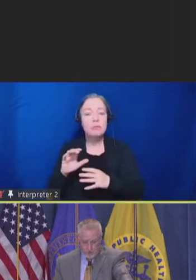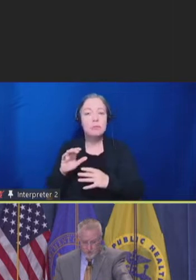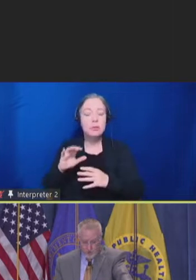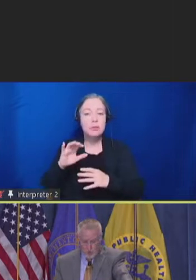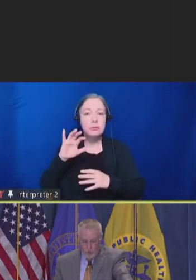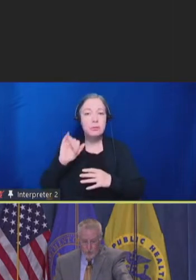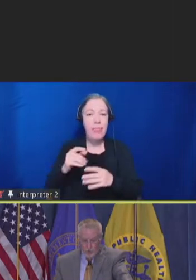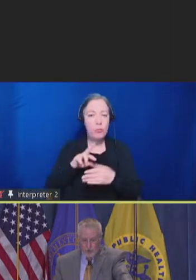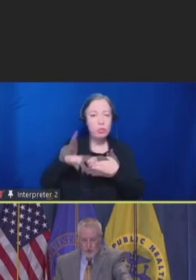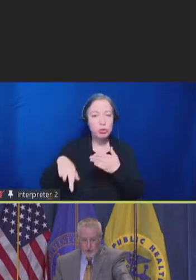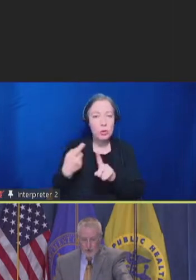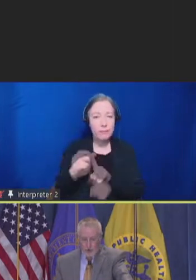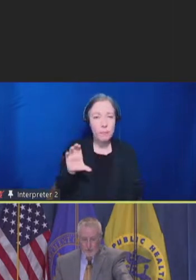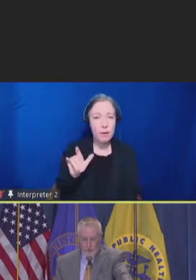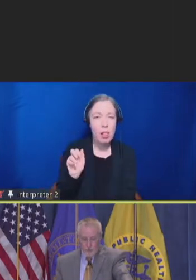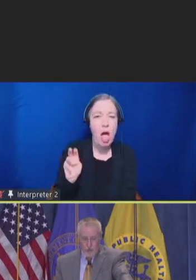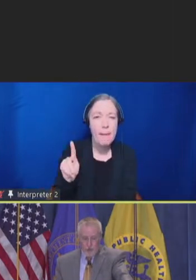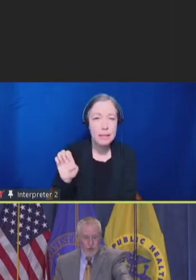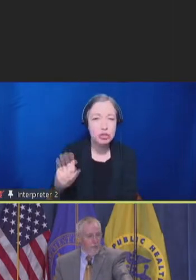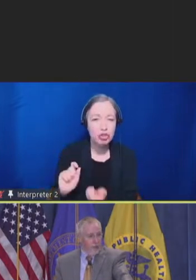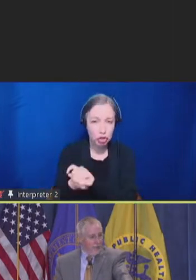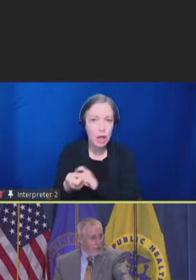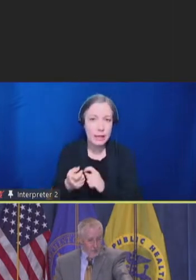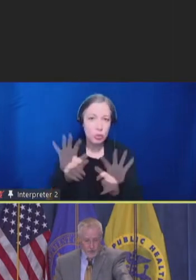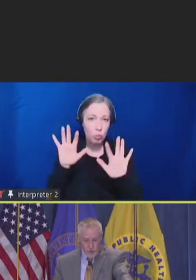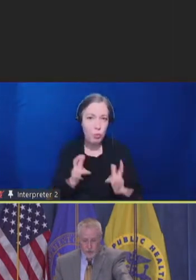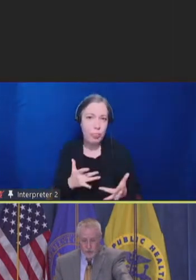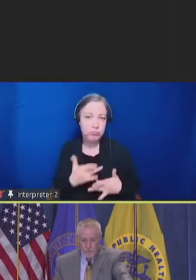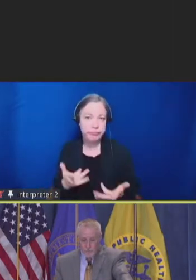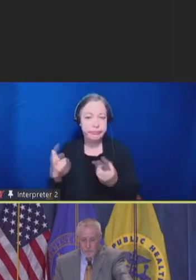We'll close the day again with public comment, as we mentioned earlier.